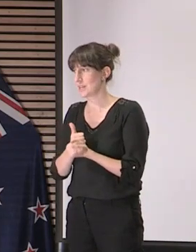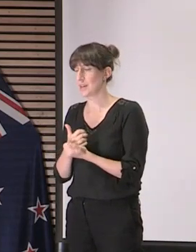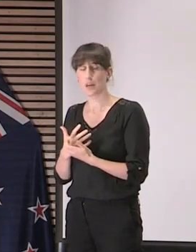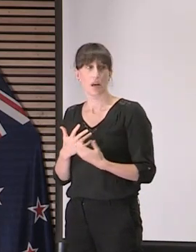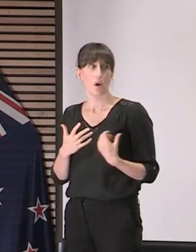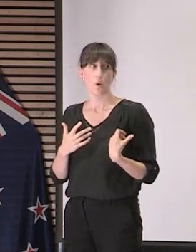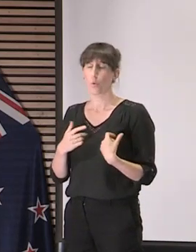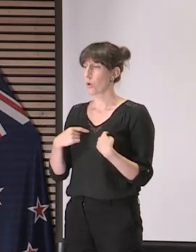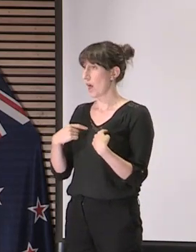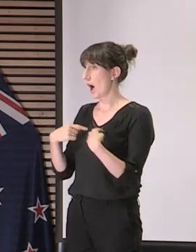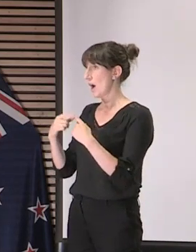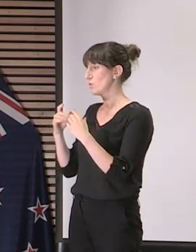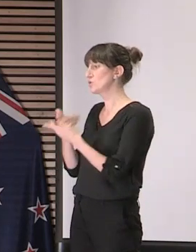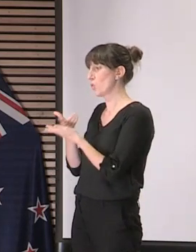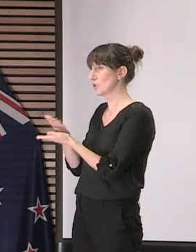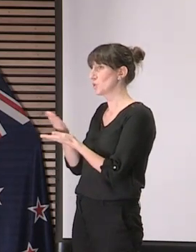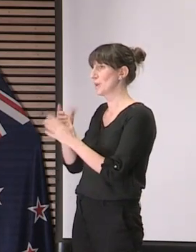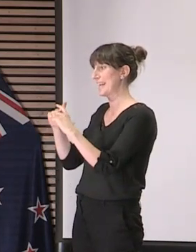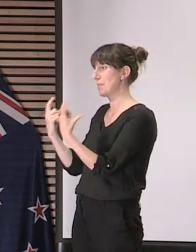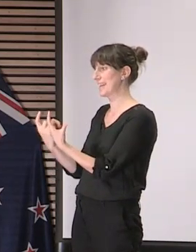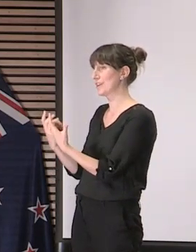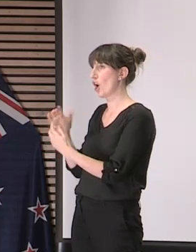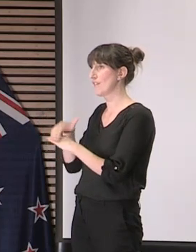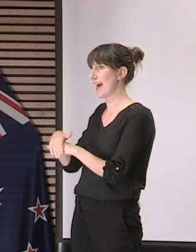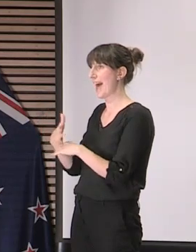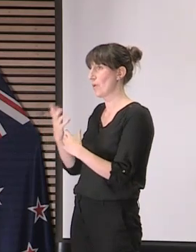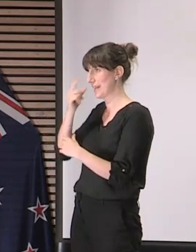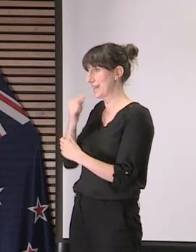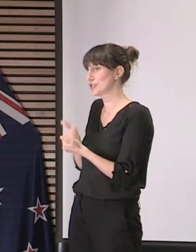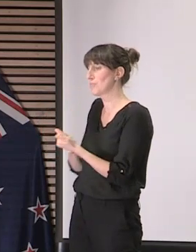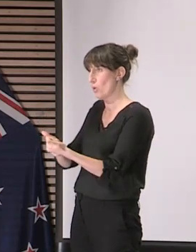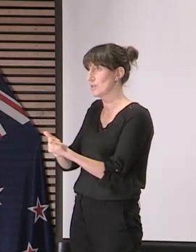recommendations to cabinet in due course. So in the next few